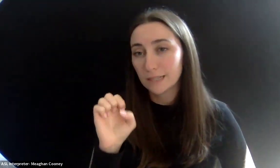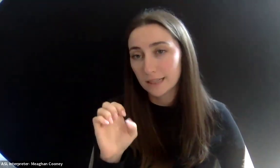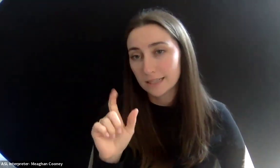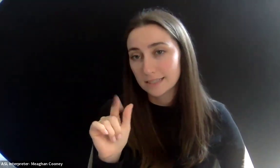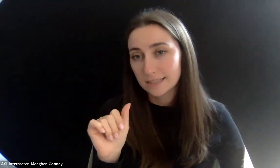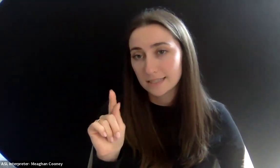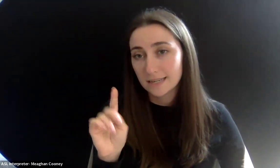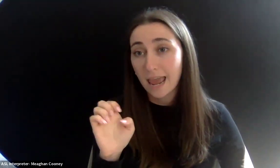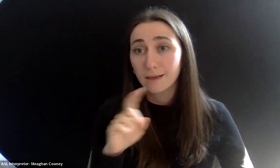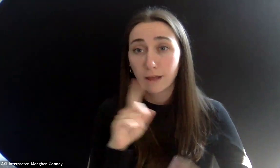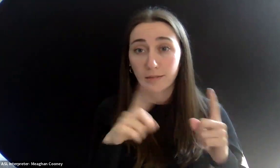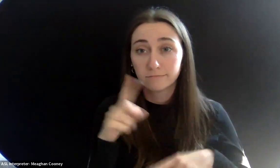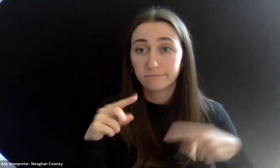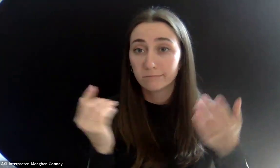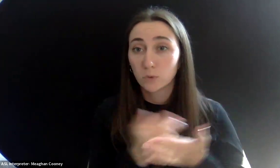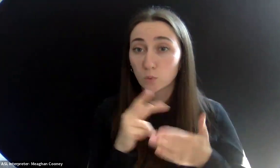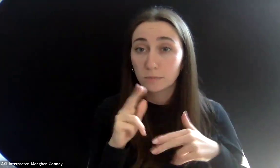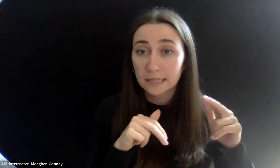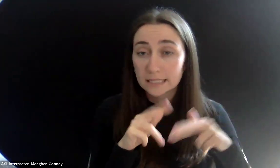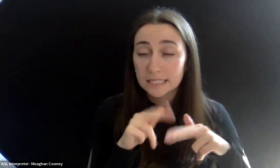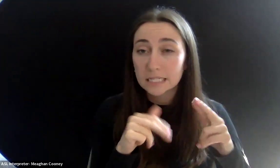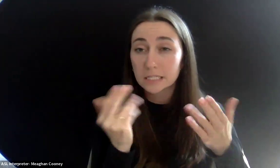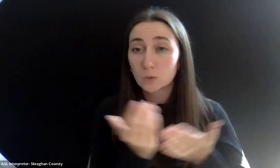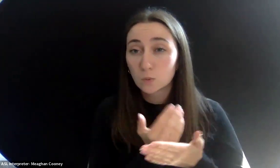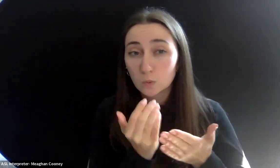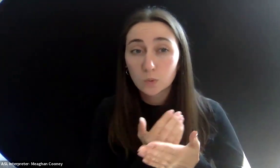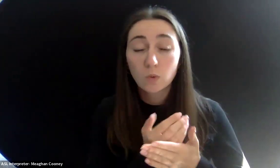variety of new buildings, but we also look at energy